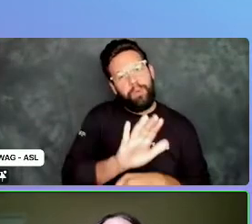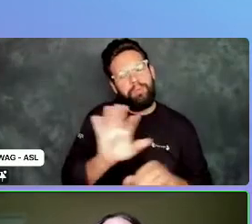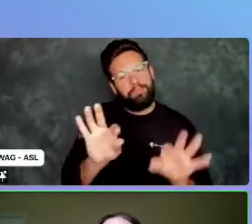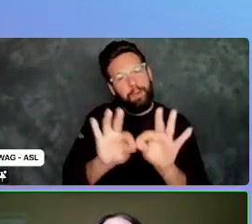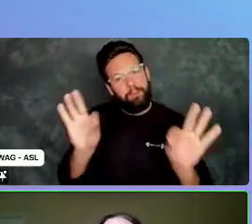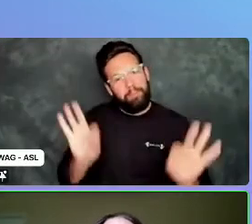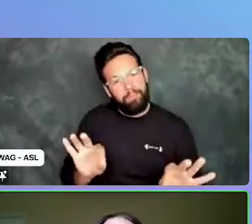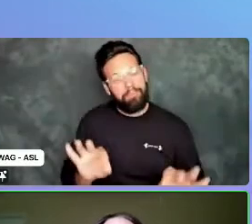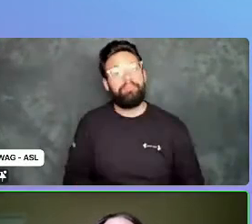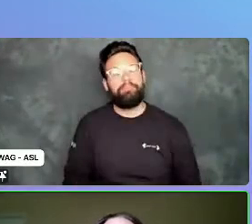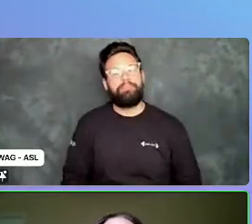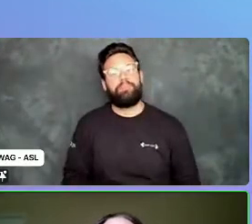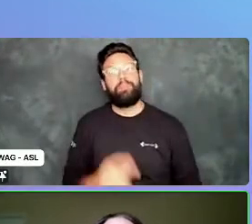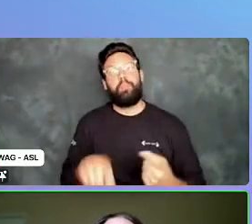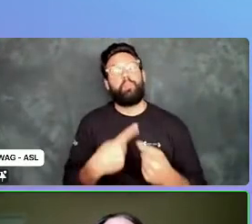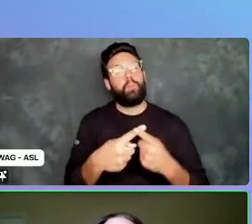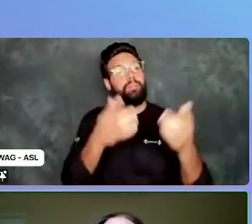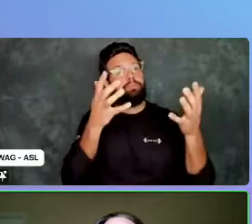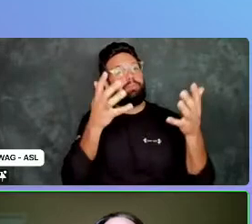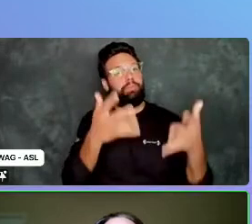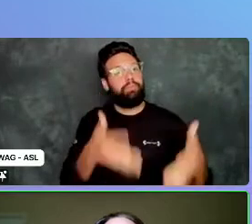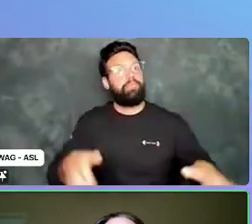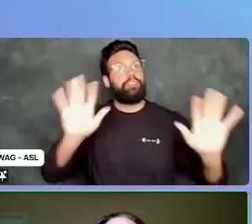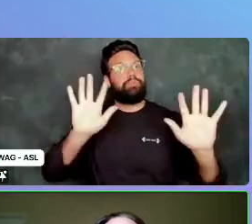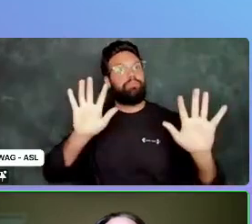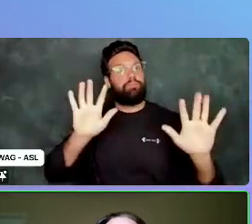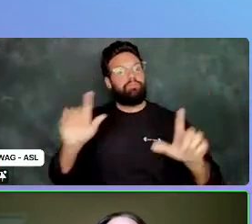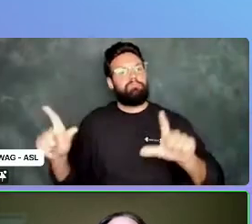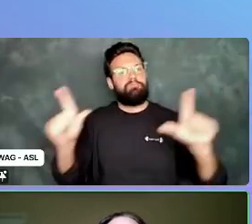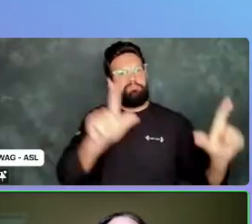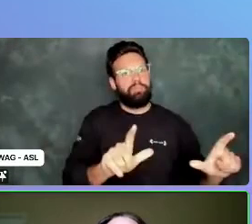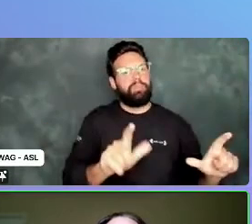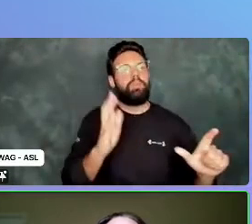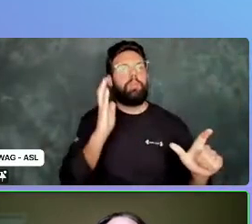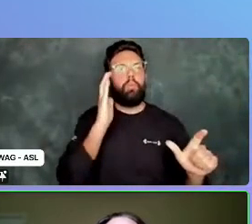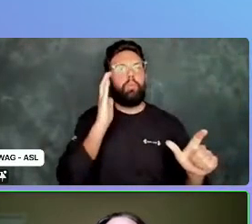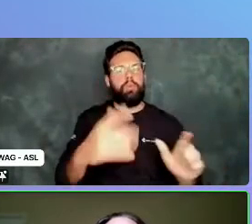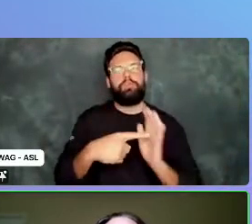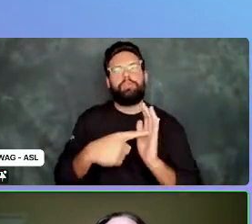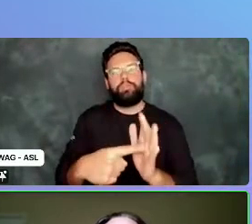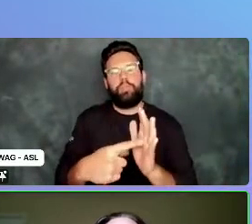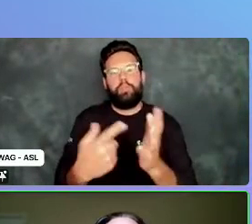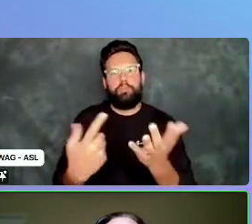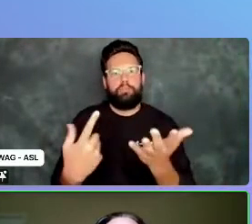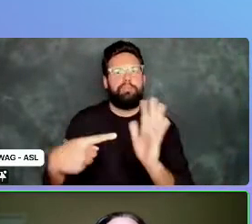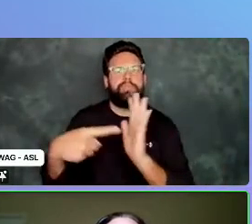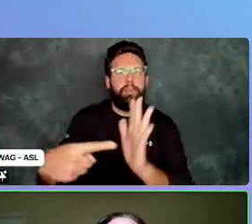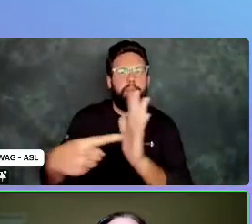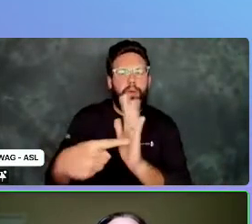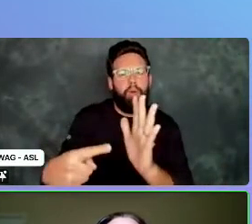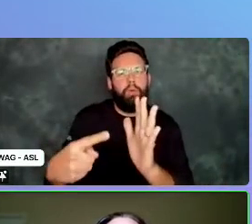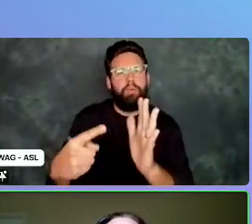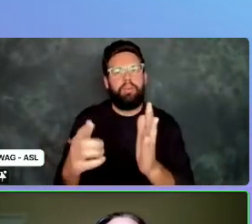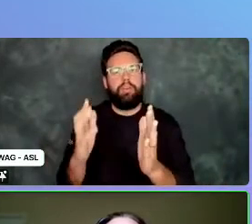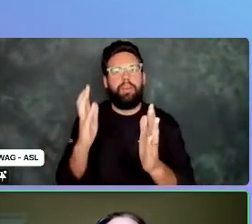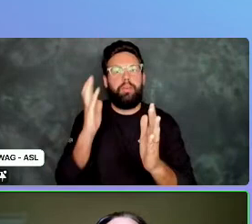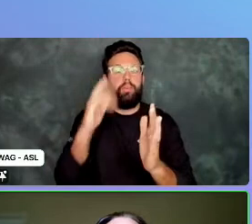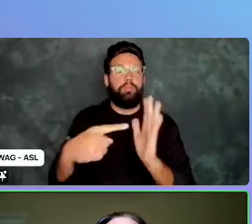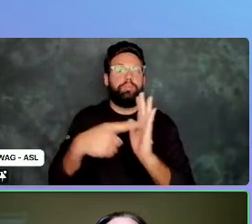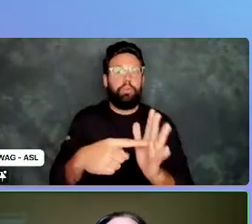, and things that you want to look for when you're creating your own form period after I get through these information, slides and I'm going to bring